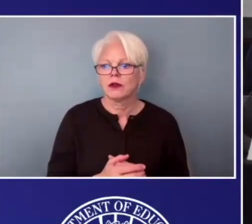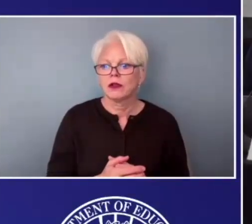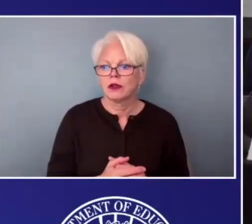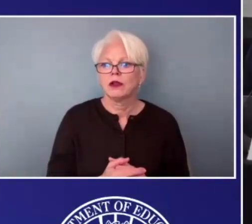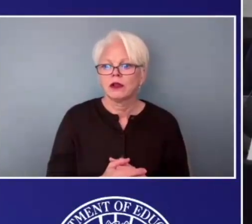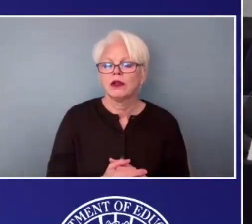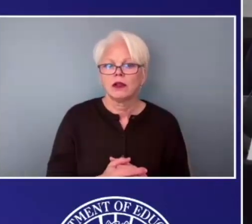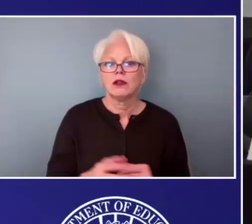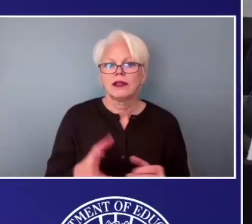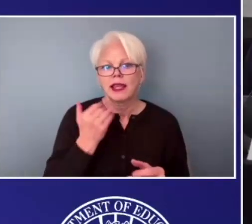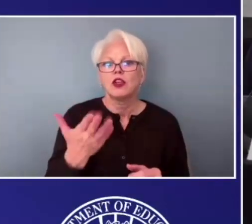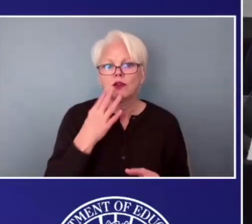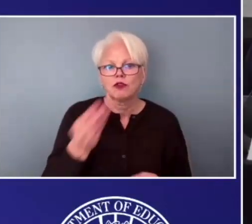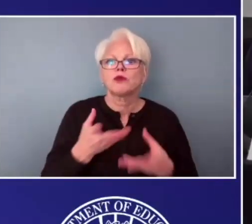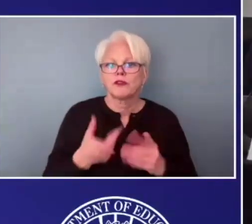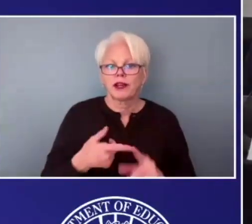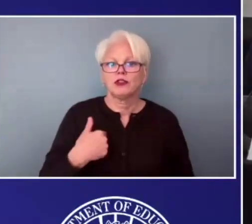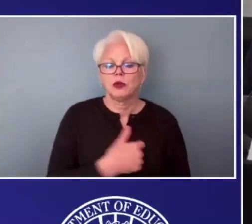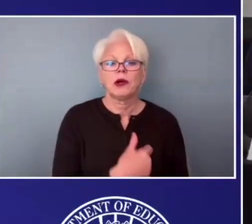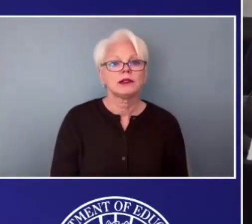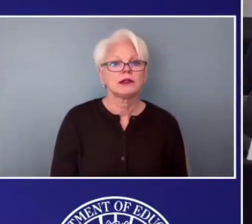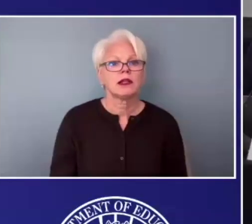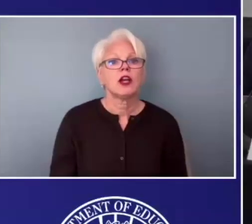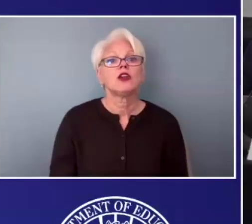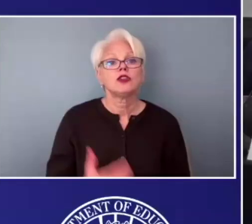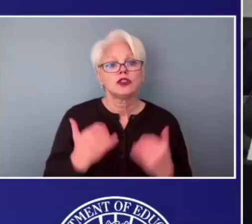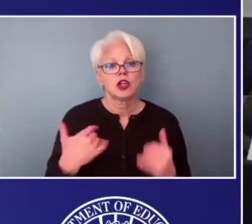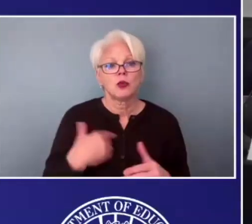us. So at this point, we're going to conclude with 685.102,